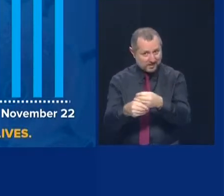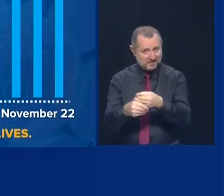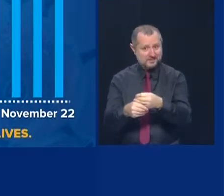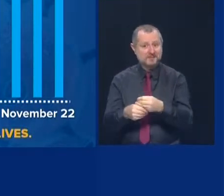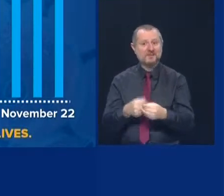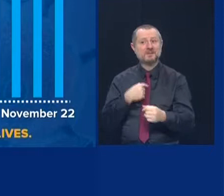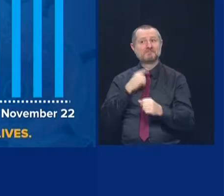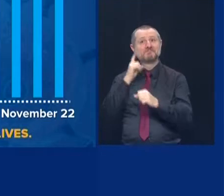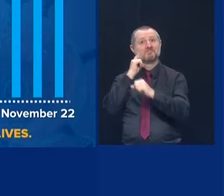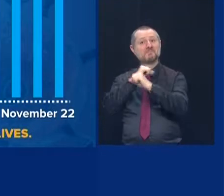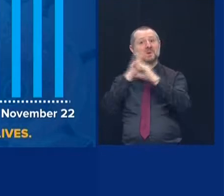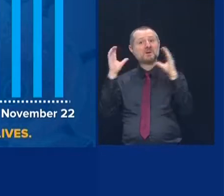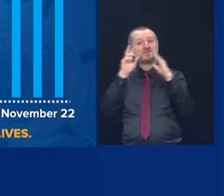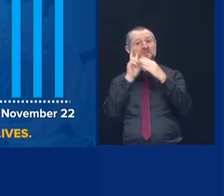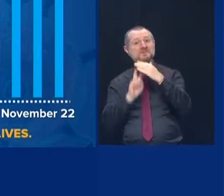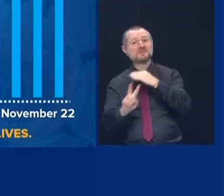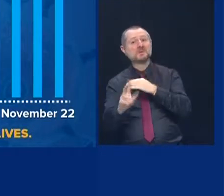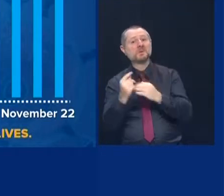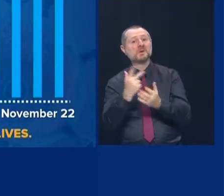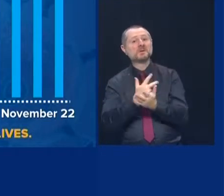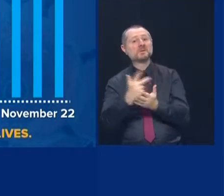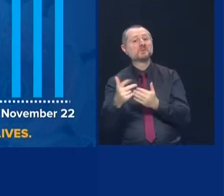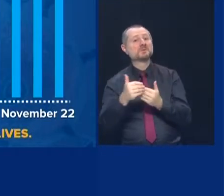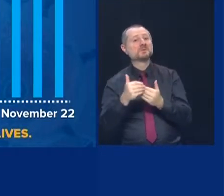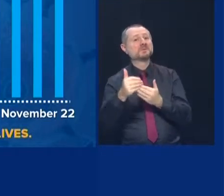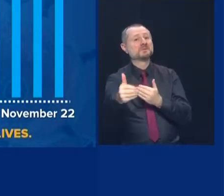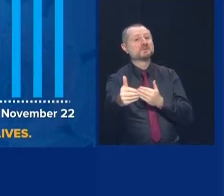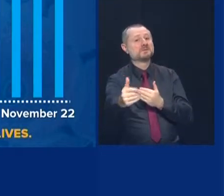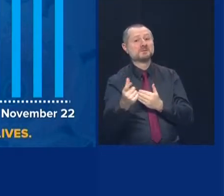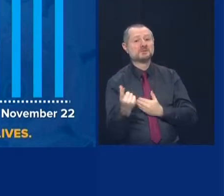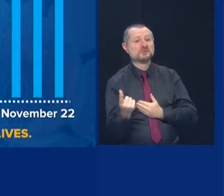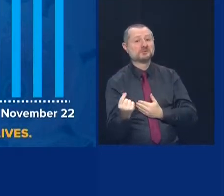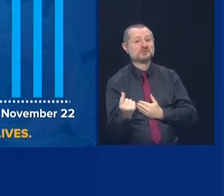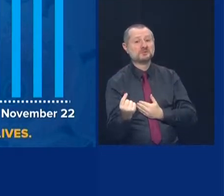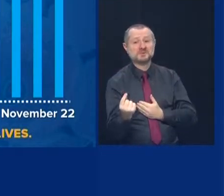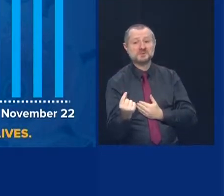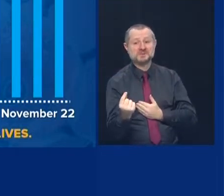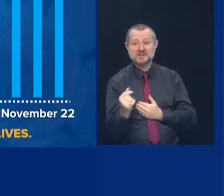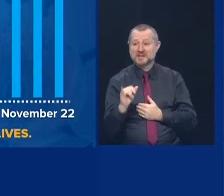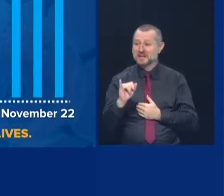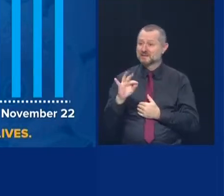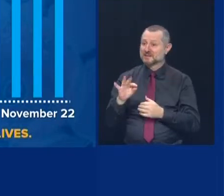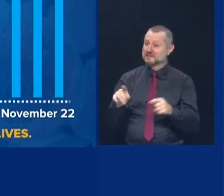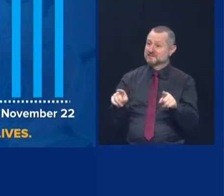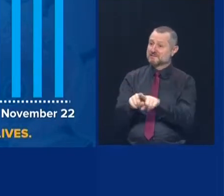THAT IS A 122% INCREASE. OKAY?